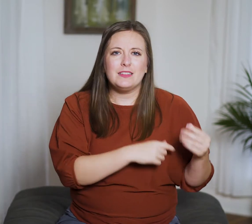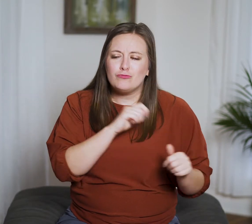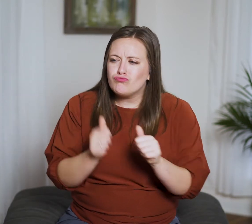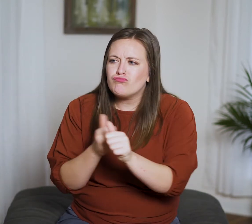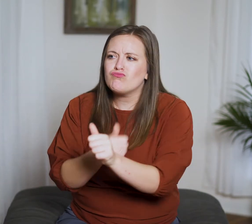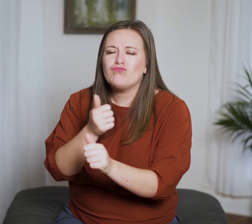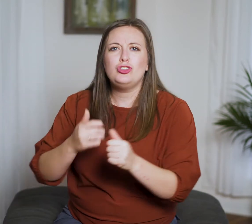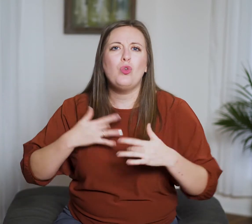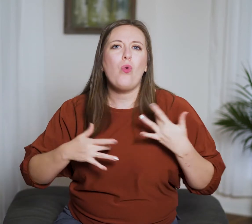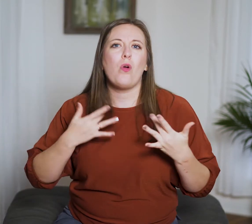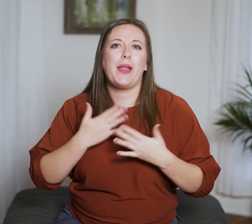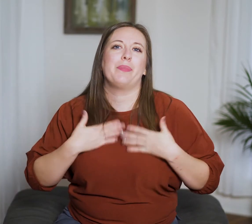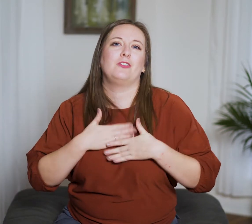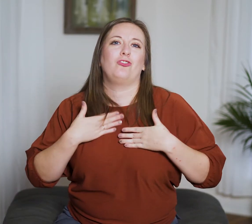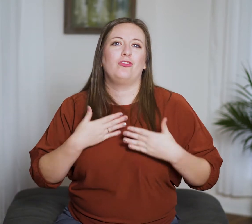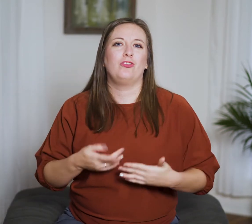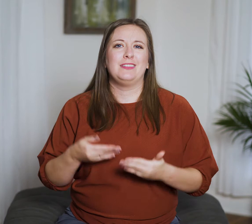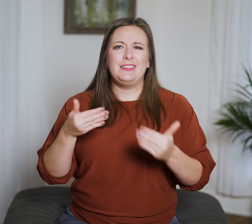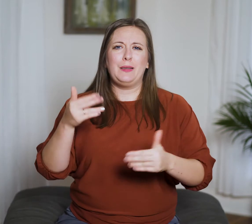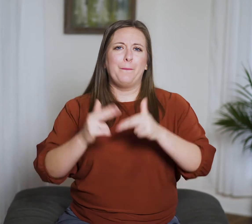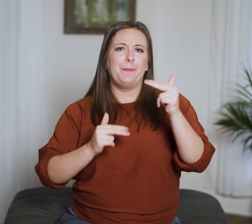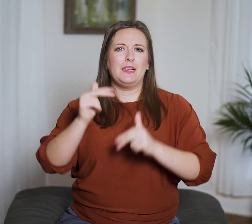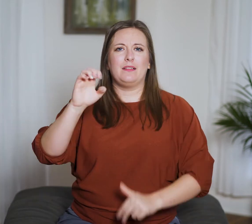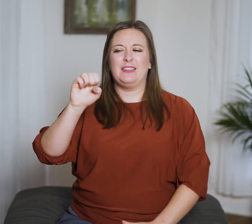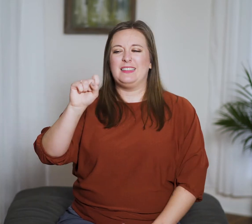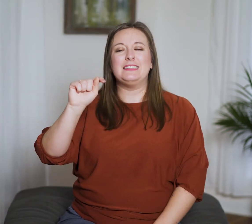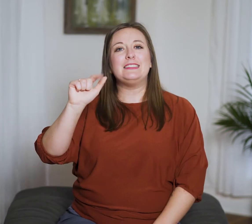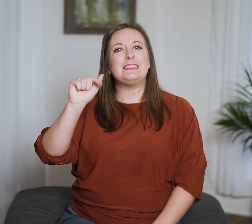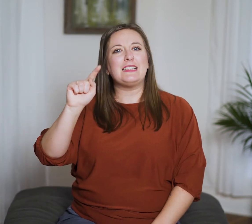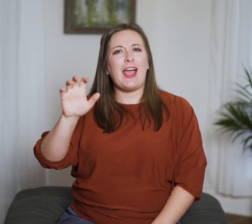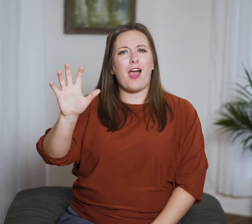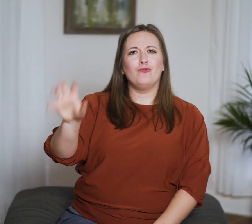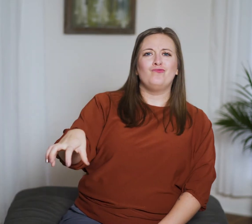let’s go after joy and pleasure! He builds an estate,